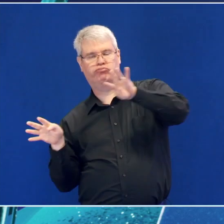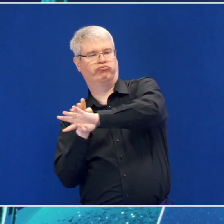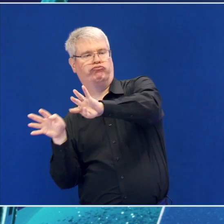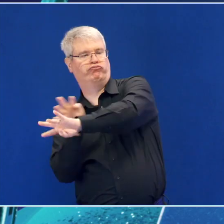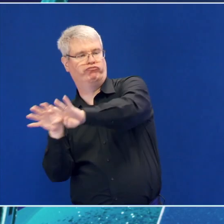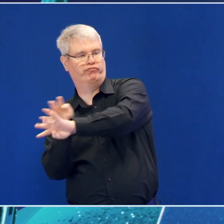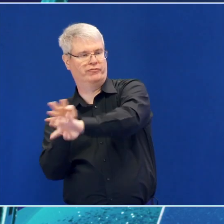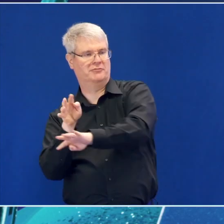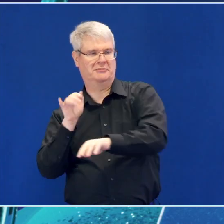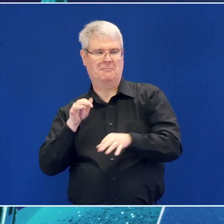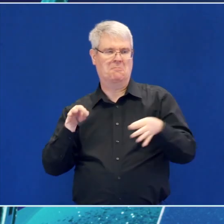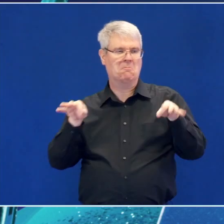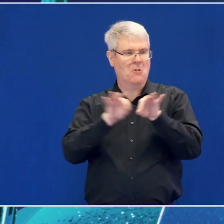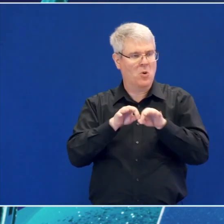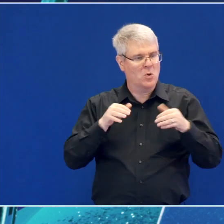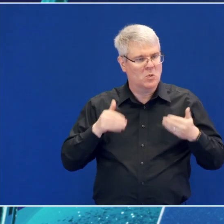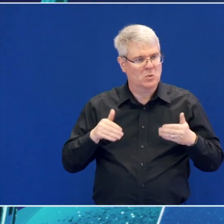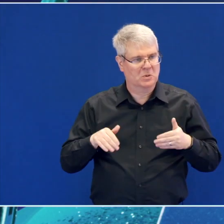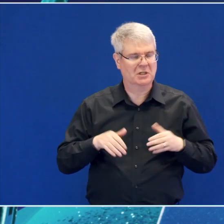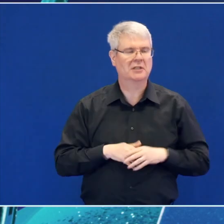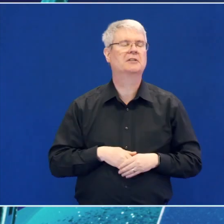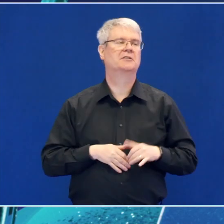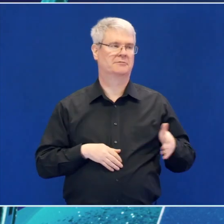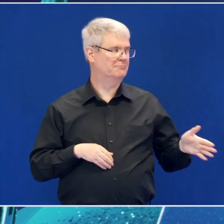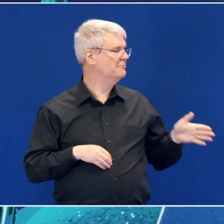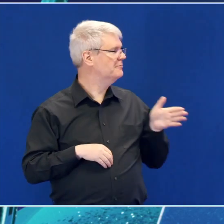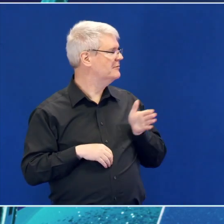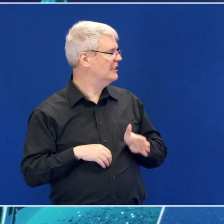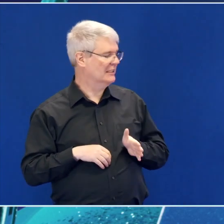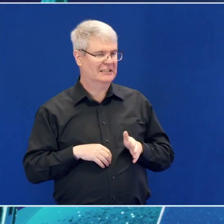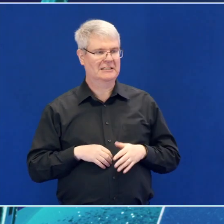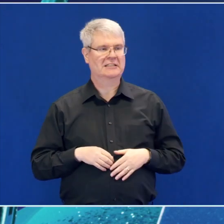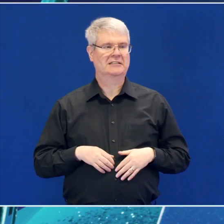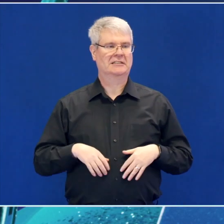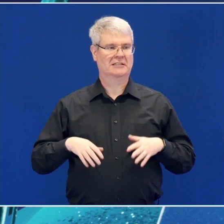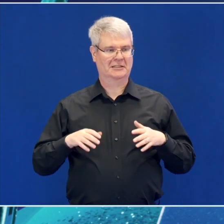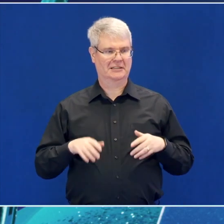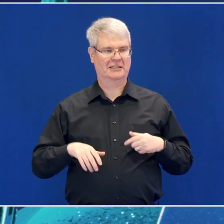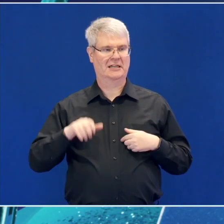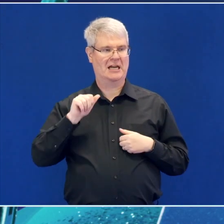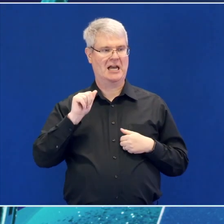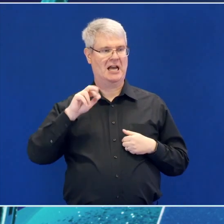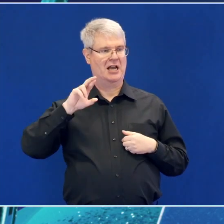All right, so couple folks have mentioned the pull requests, the Humble pull request.